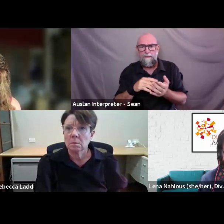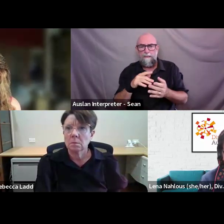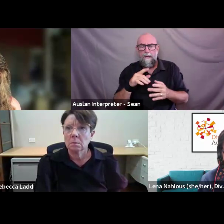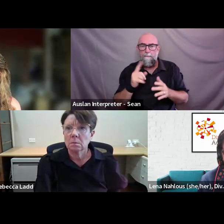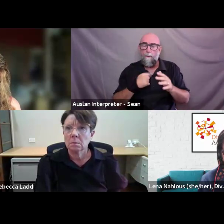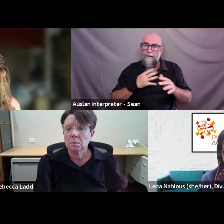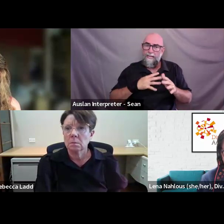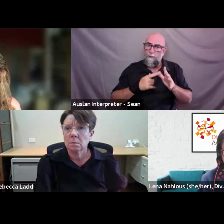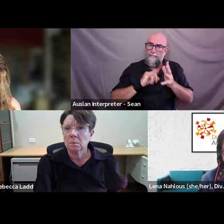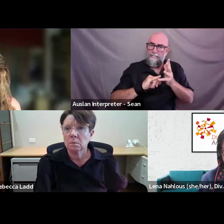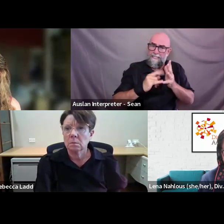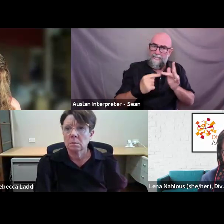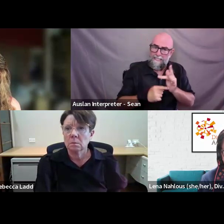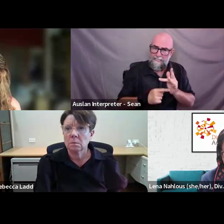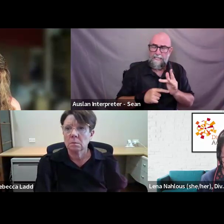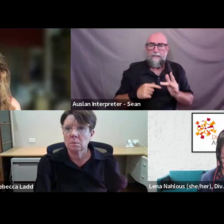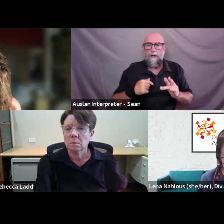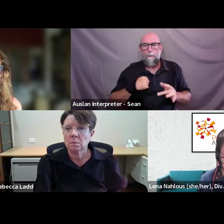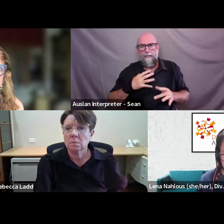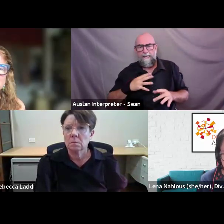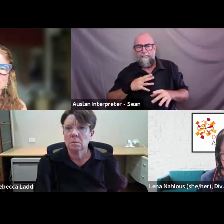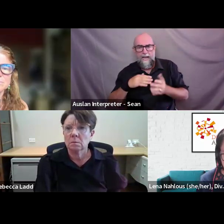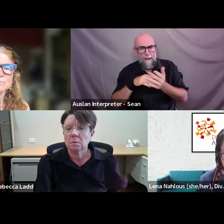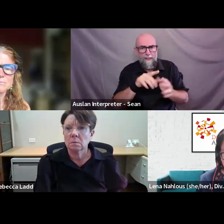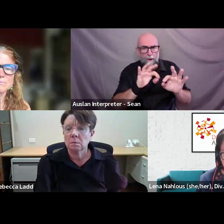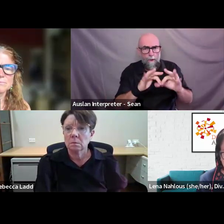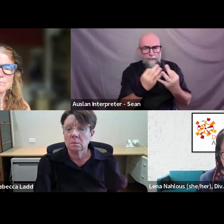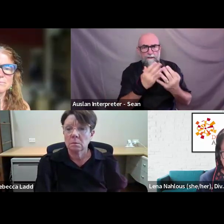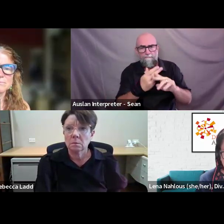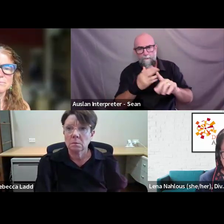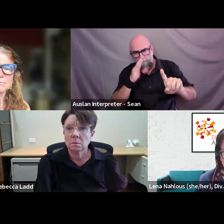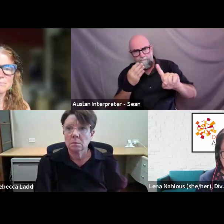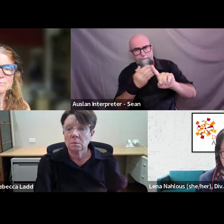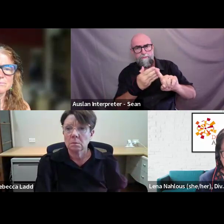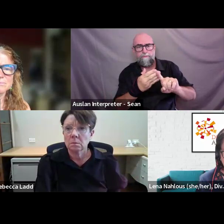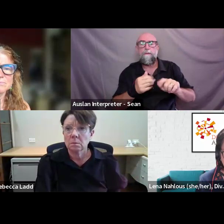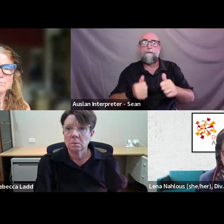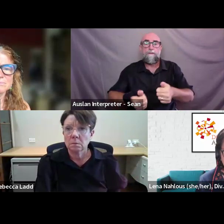Where I see this being really valuable is, I go back to this idea of circles of influence.